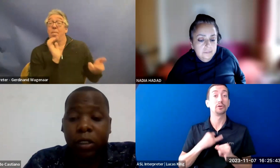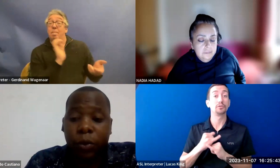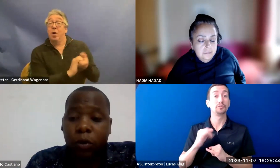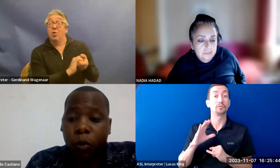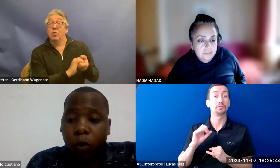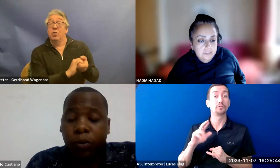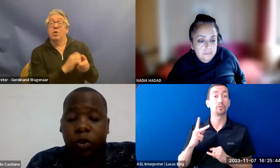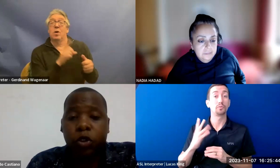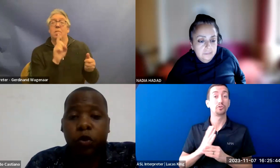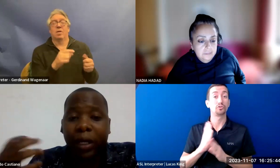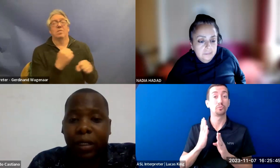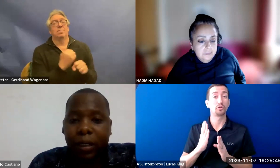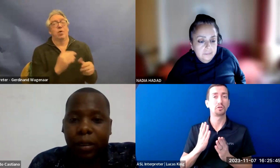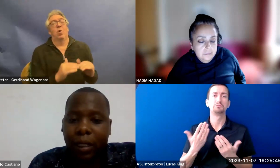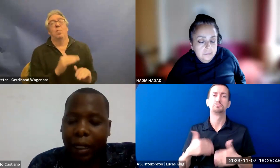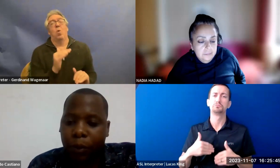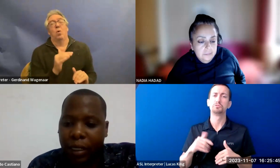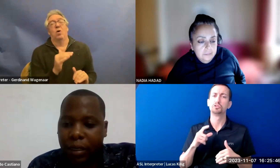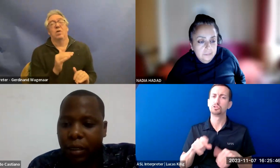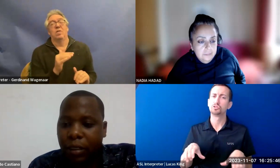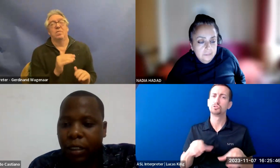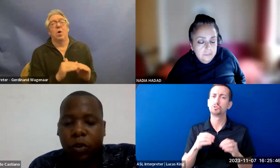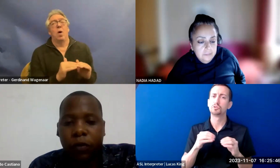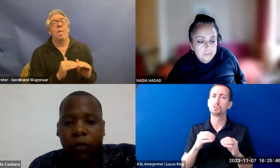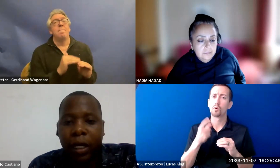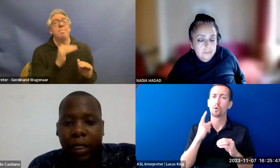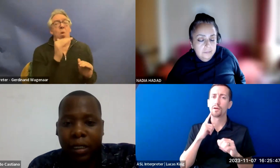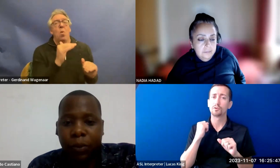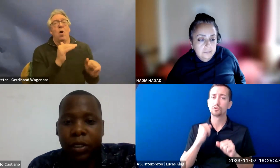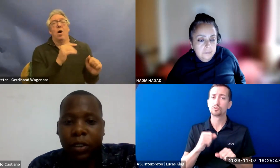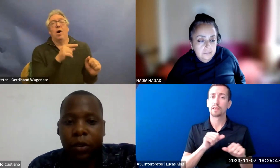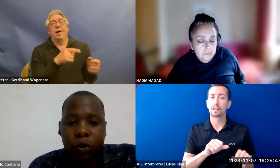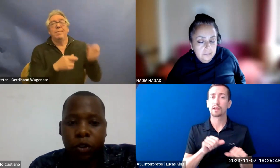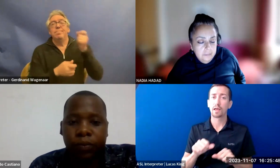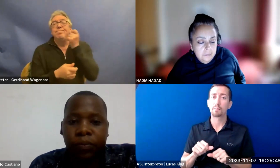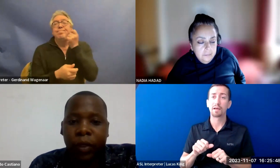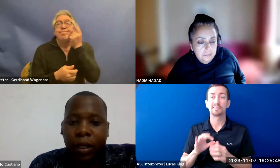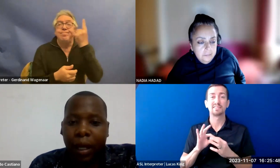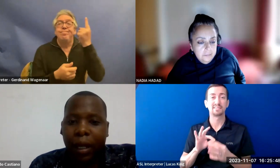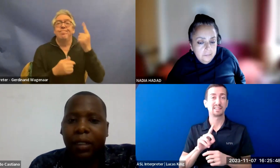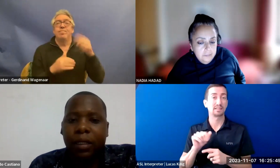should do a little bit more to strengthen their capacity in disability inclusion.